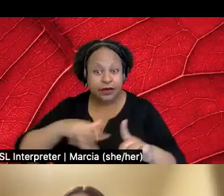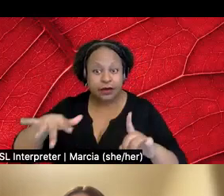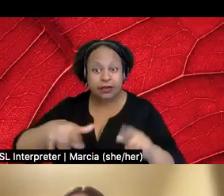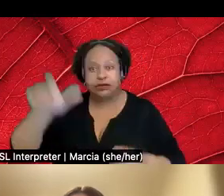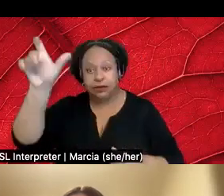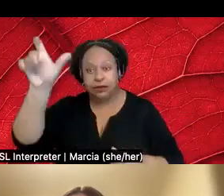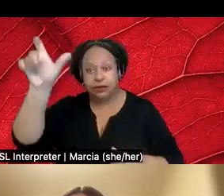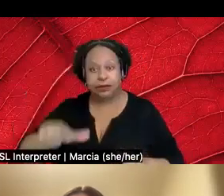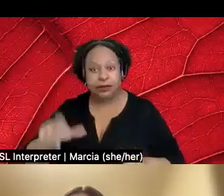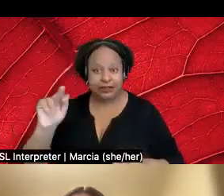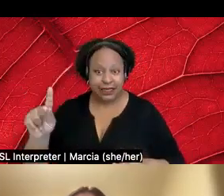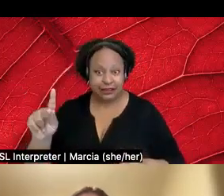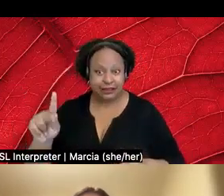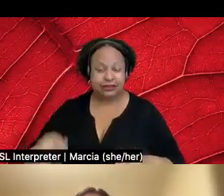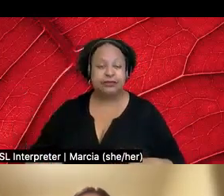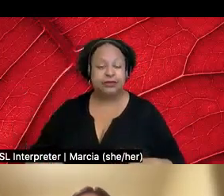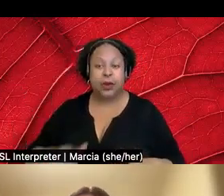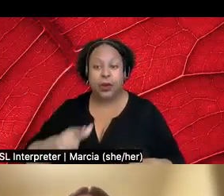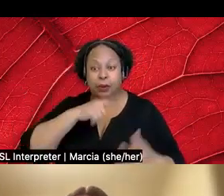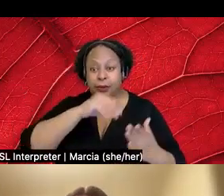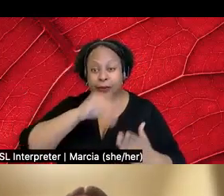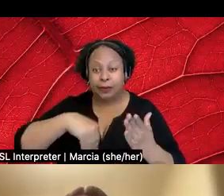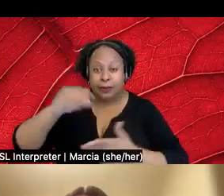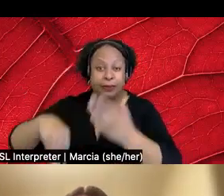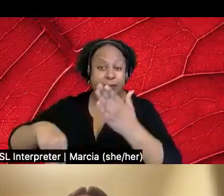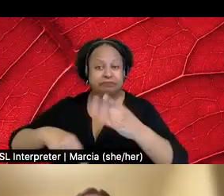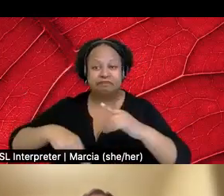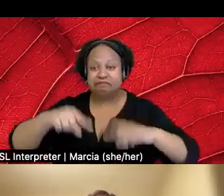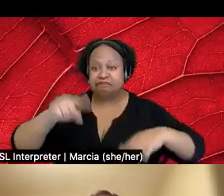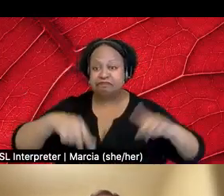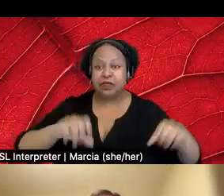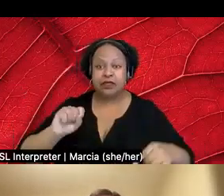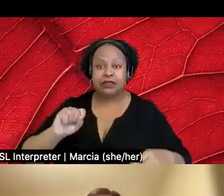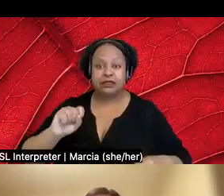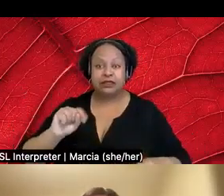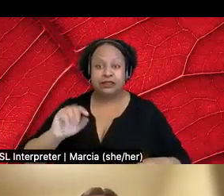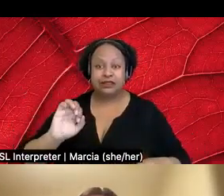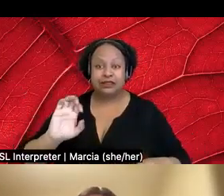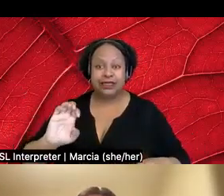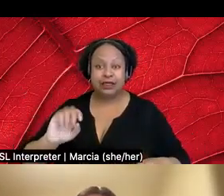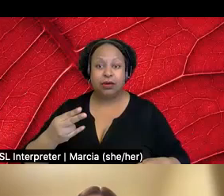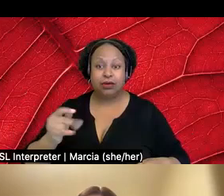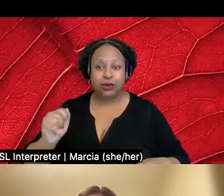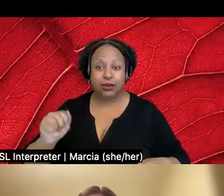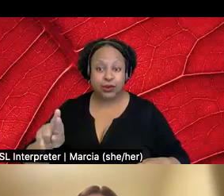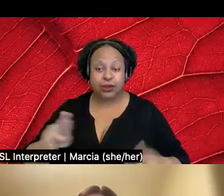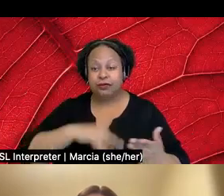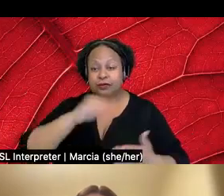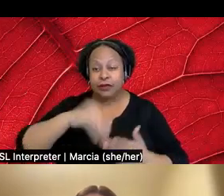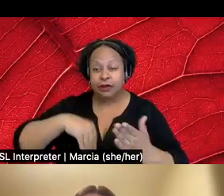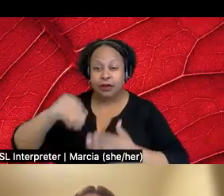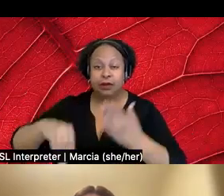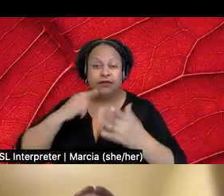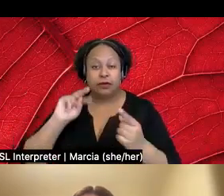And this would be completed by a variety of stakeholders to represent a variety of perspectives. Next slide, please.